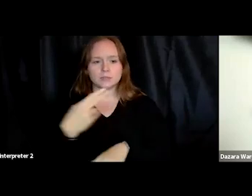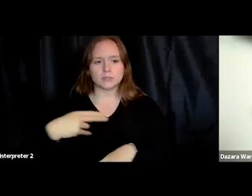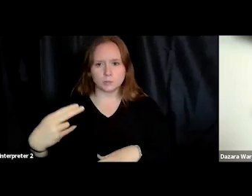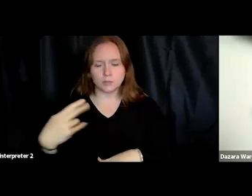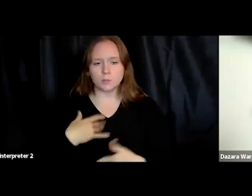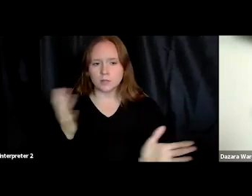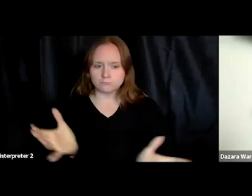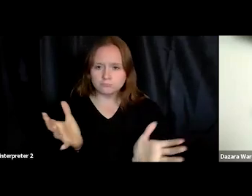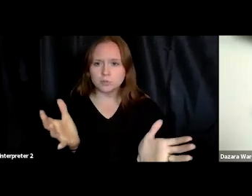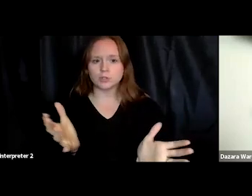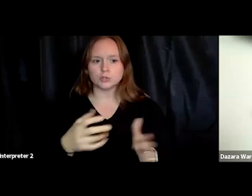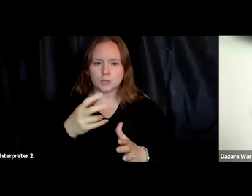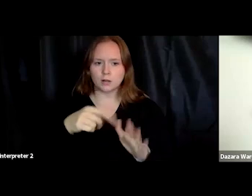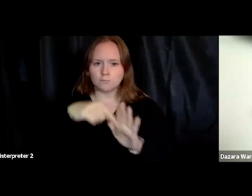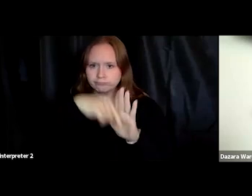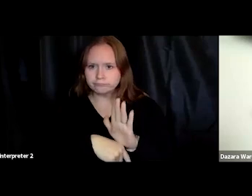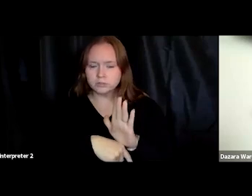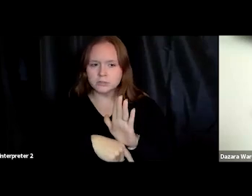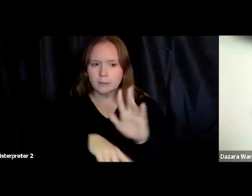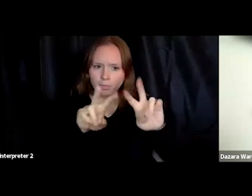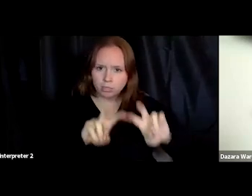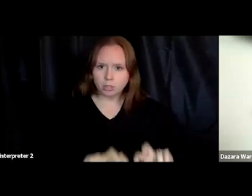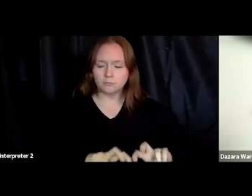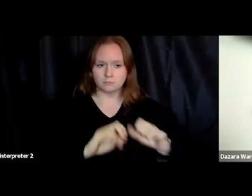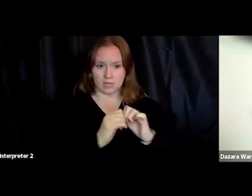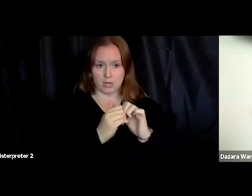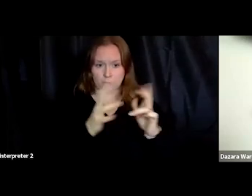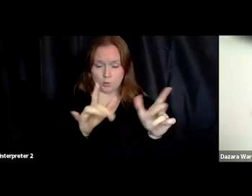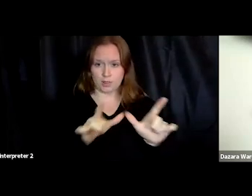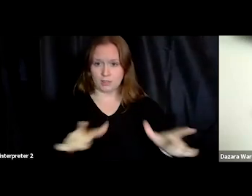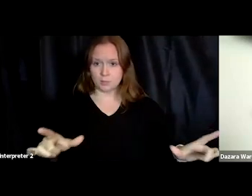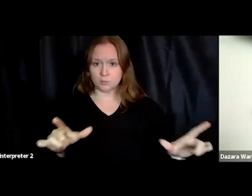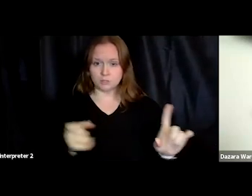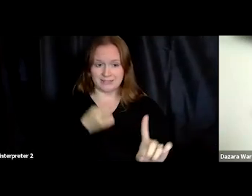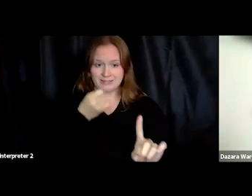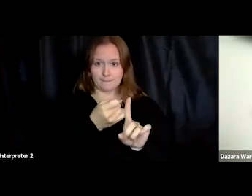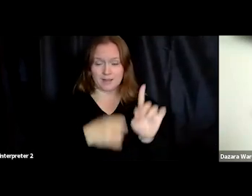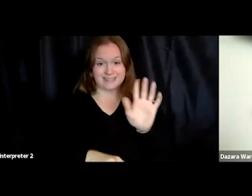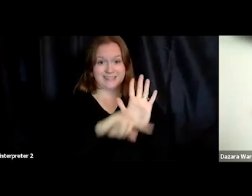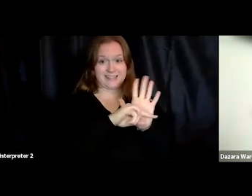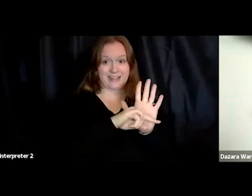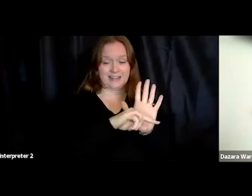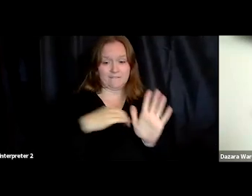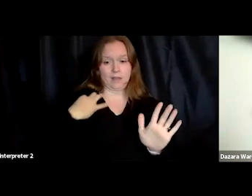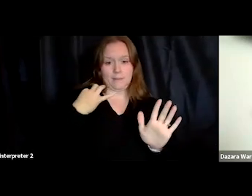and consider how your language could impact negatively the applicant that you're serving.